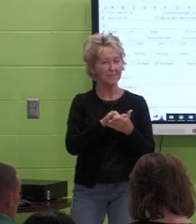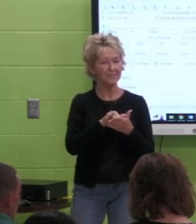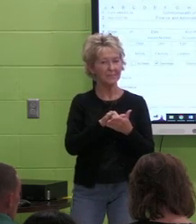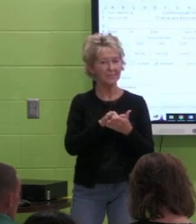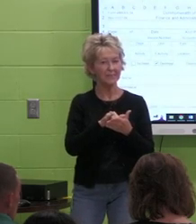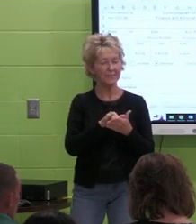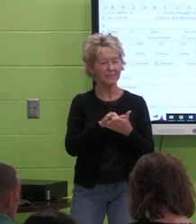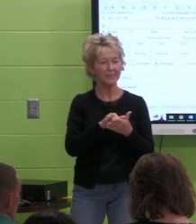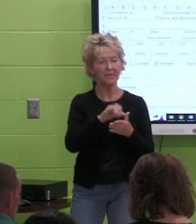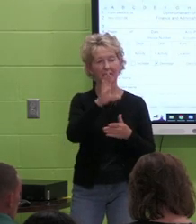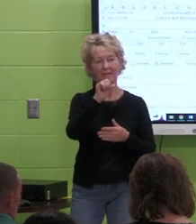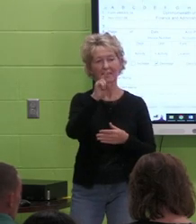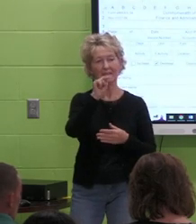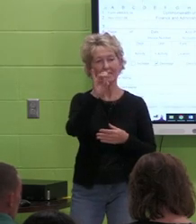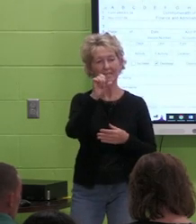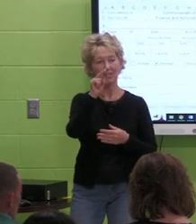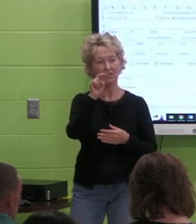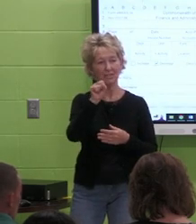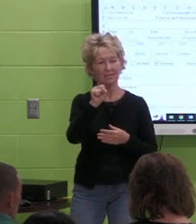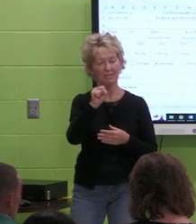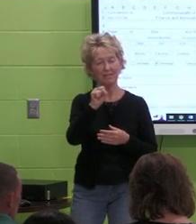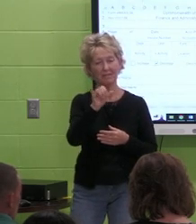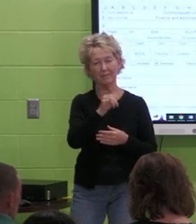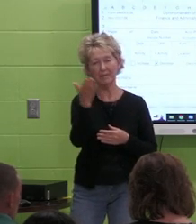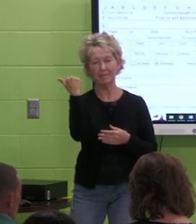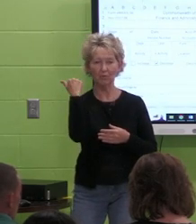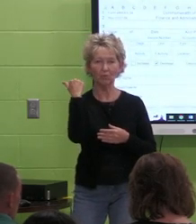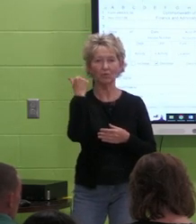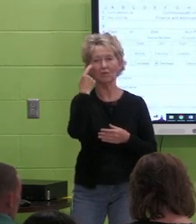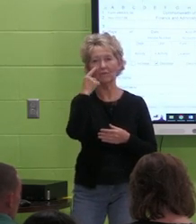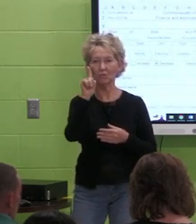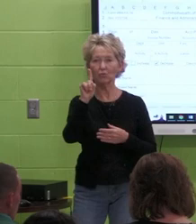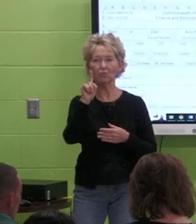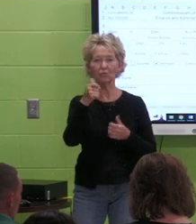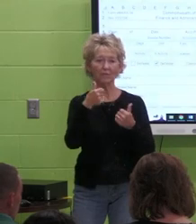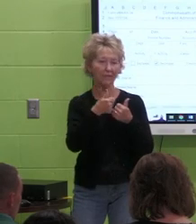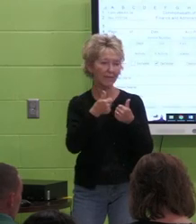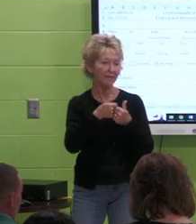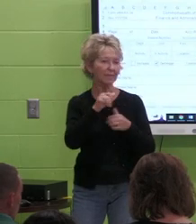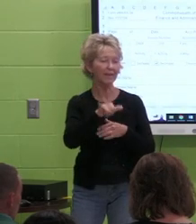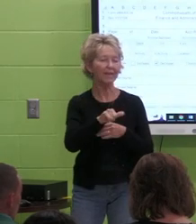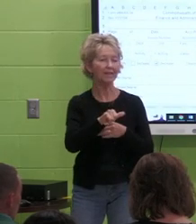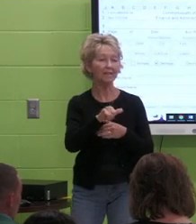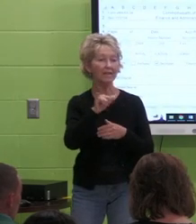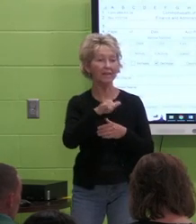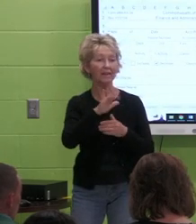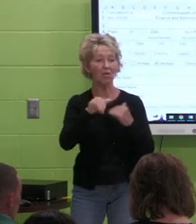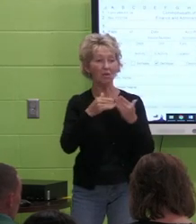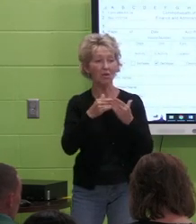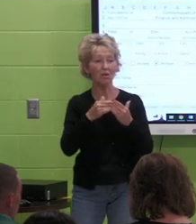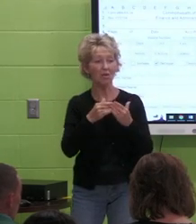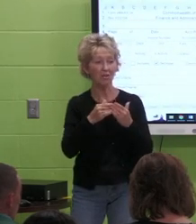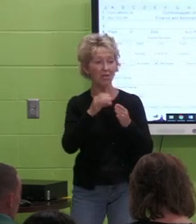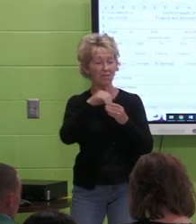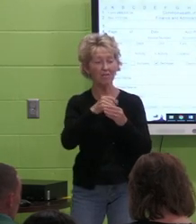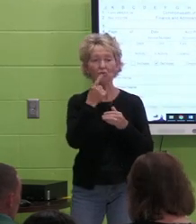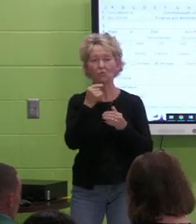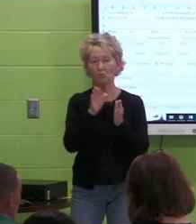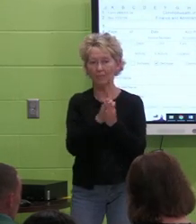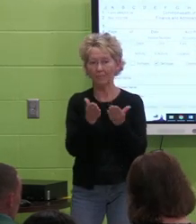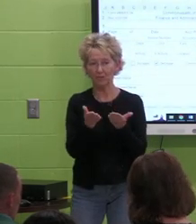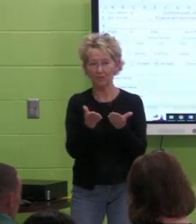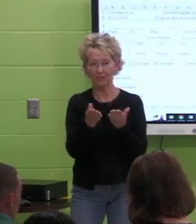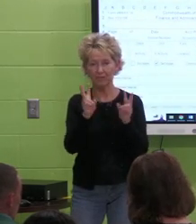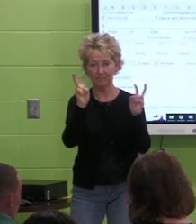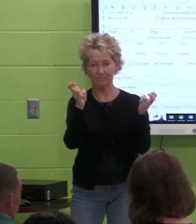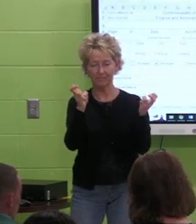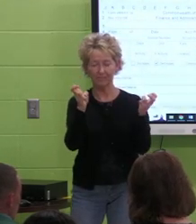concessions, when we used to do concessions at uh that was all done with red book um okay uh so who